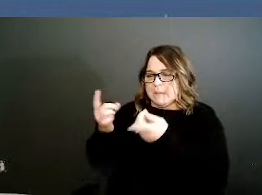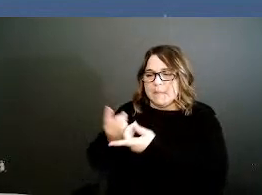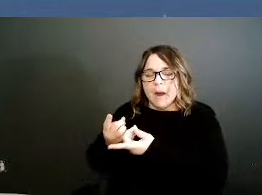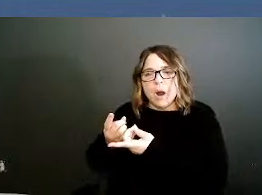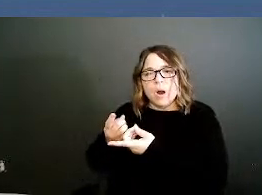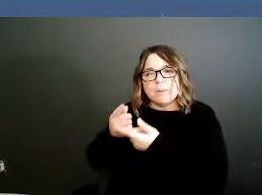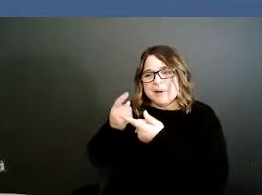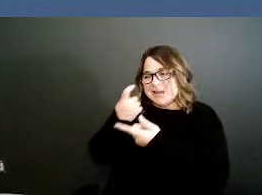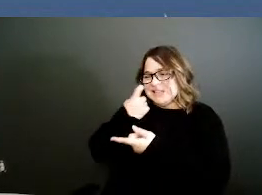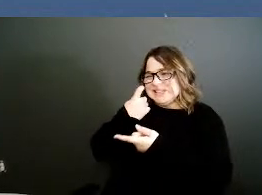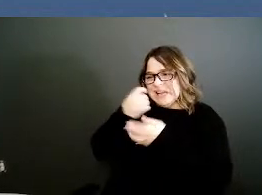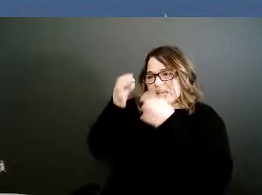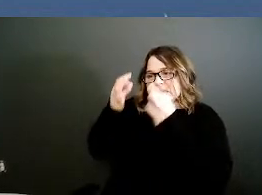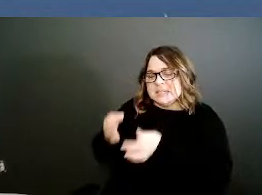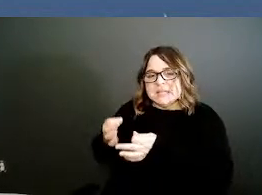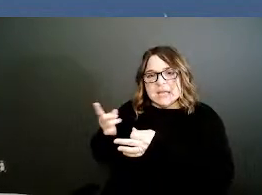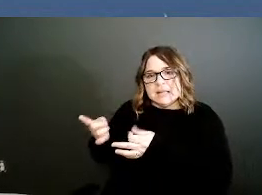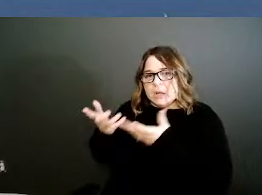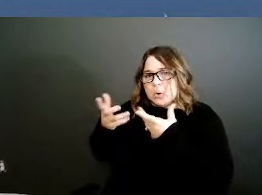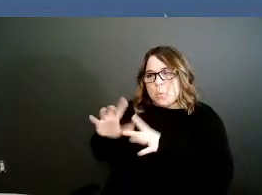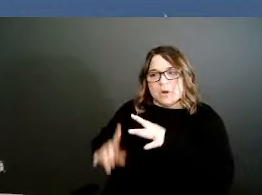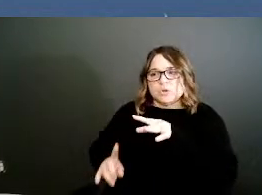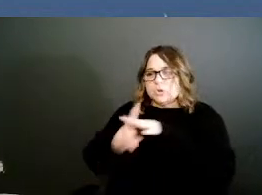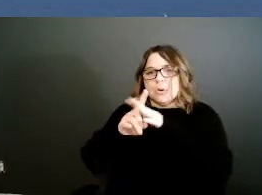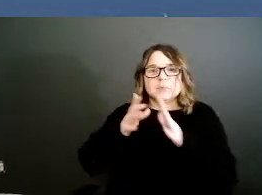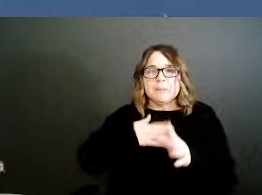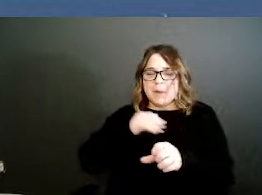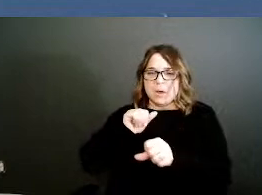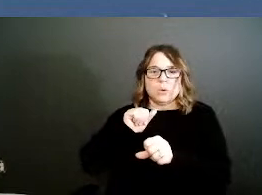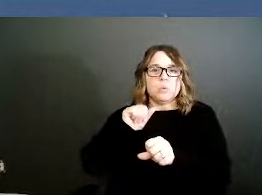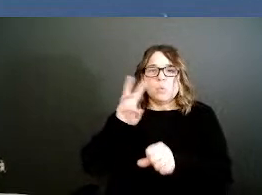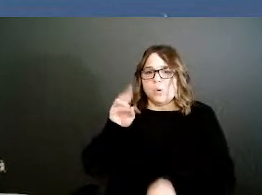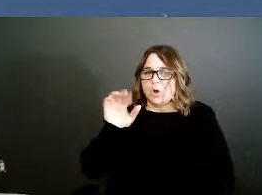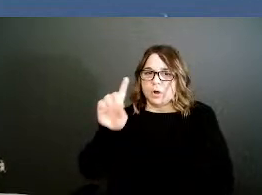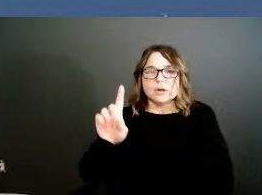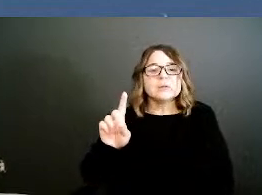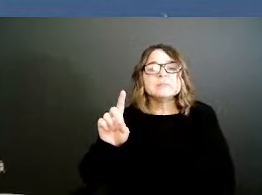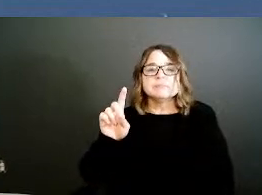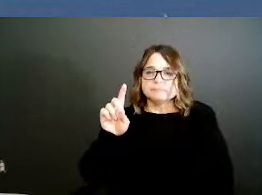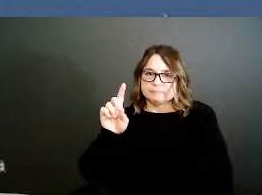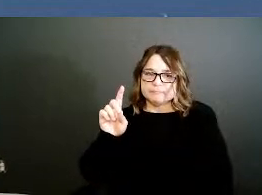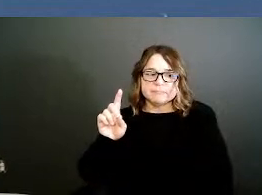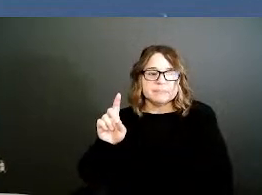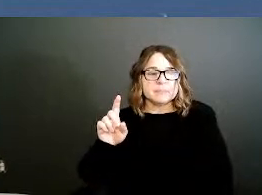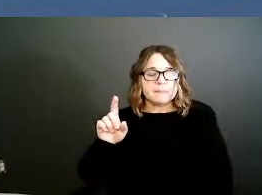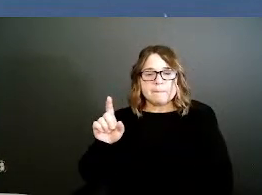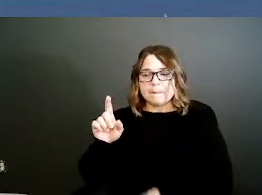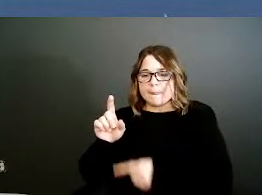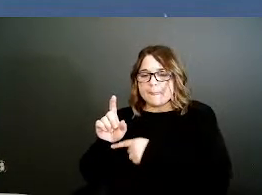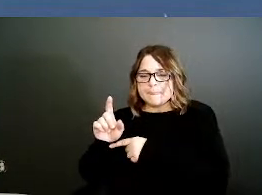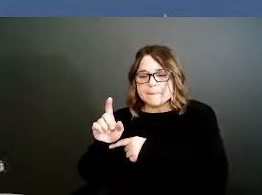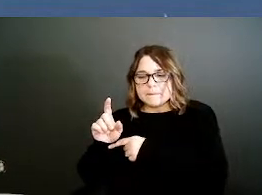WHEN THEY DO SHOW UP, IT'S OFTEN AT THE EXPENSE OF OUR BLACK AND BROWN AND INDIGENOUS NEIGHBORS' LIVES. OUR COMMUNITY IS WHAT KEEPS US SAFE.